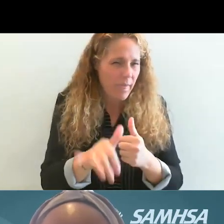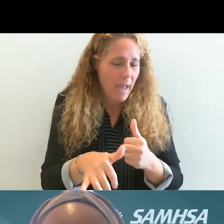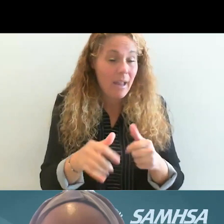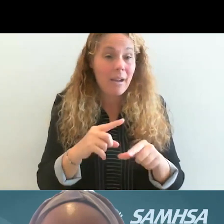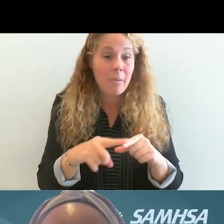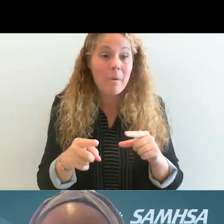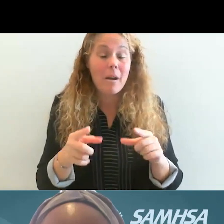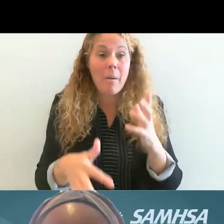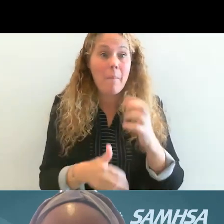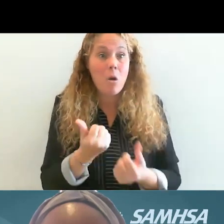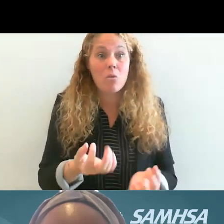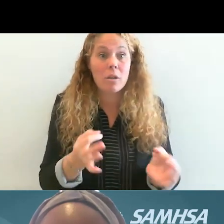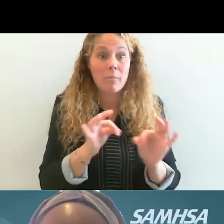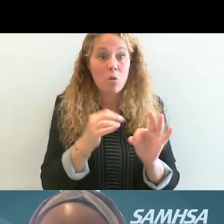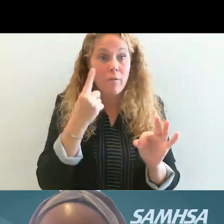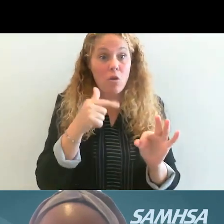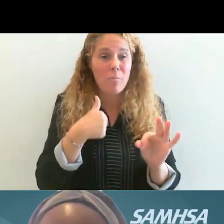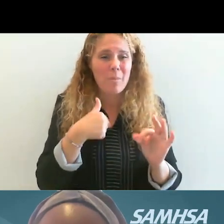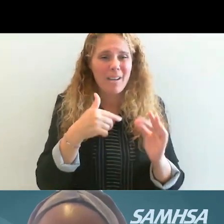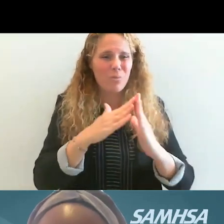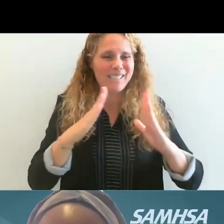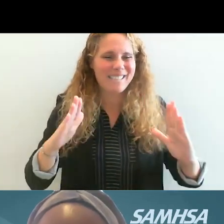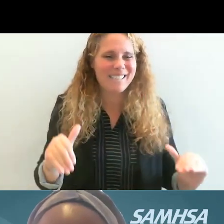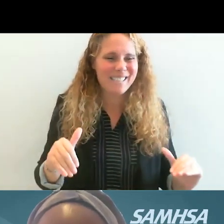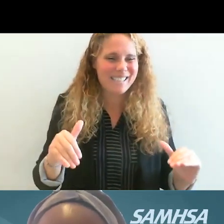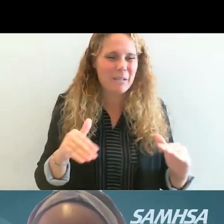WHAT WAS MOST IMPORTANT IS THAT SYSTEM OF COMMUNITY THAT WAS FORMED.